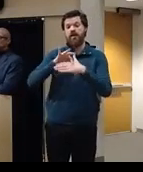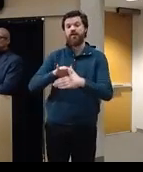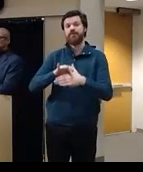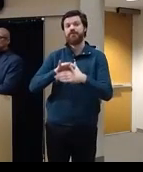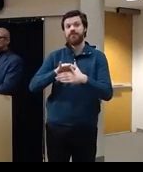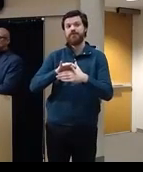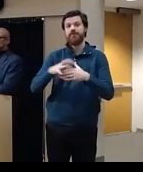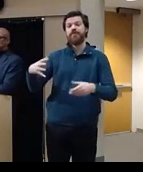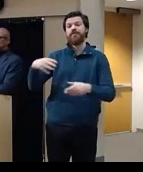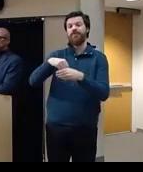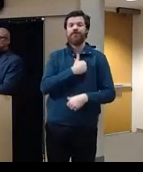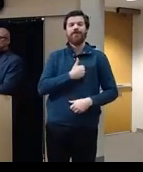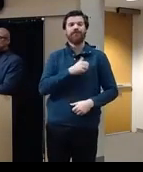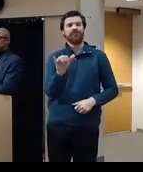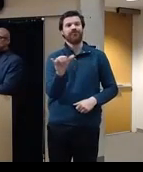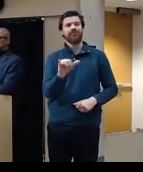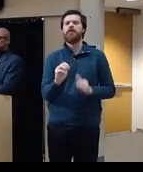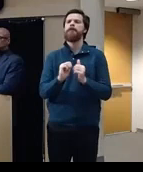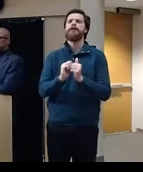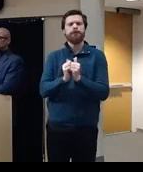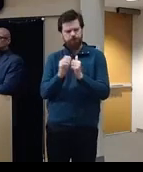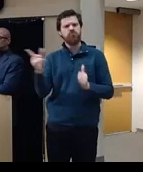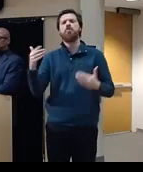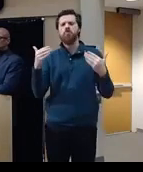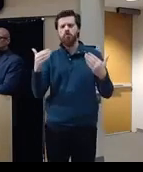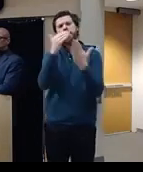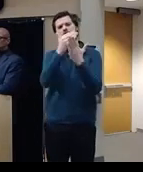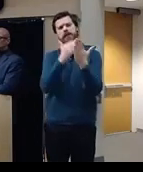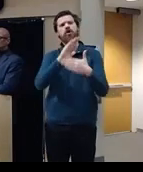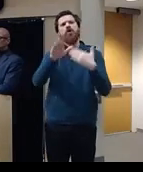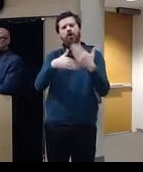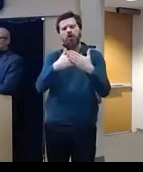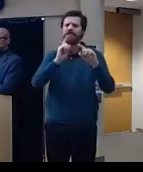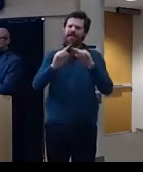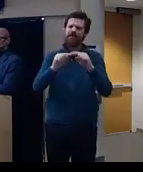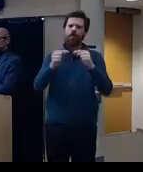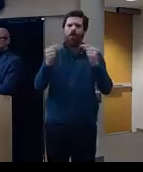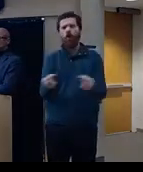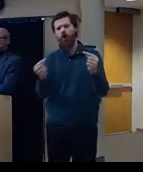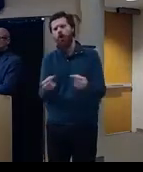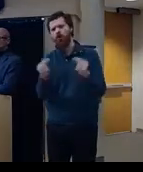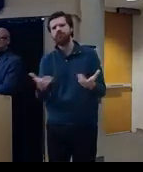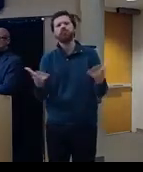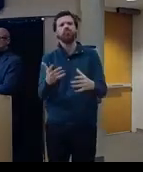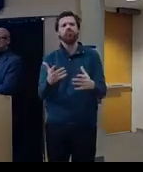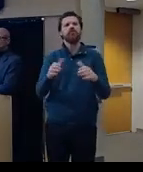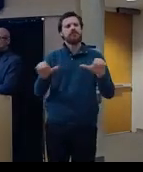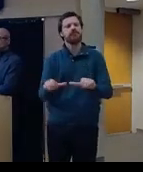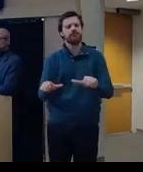with that apology in terms of how they listed out the harms that they committed and then it's it's